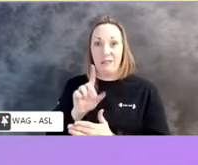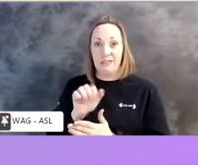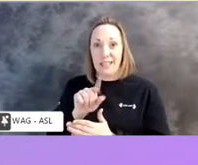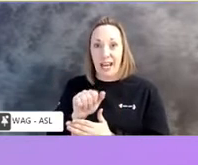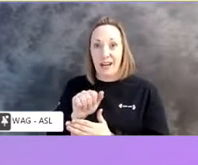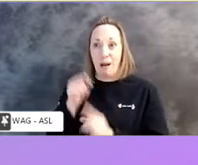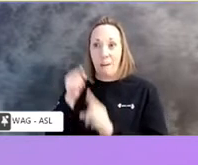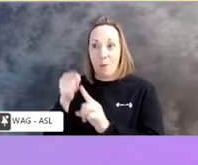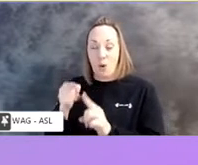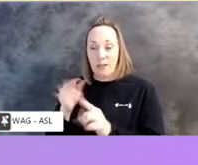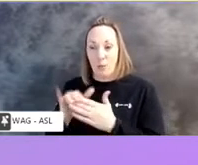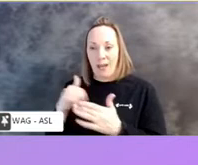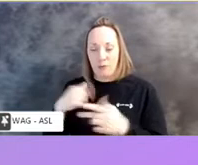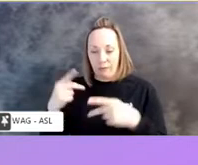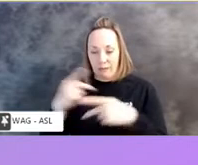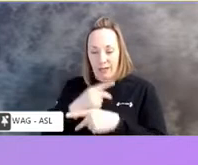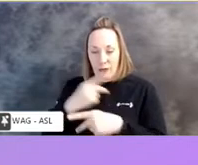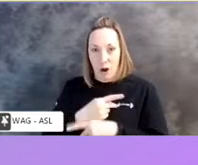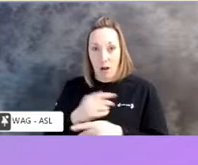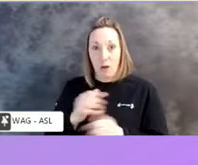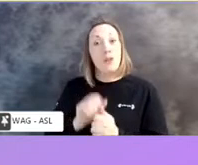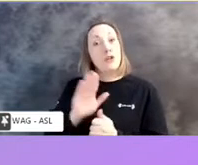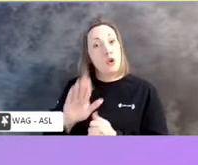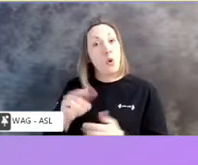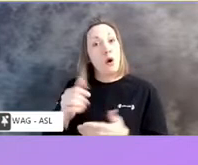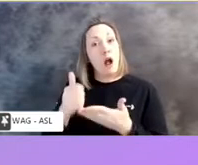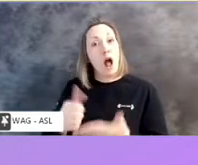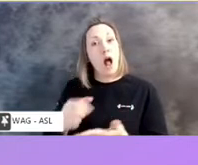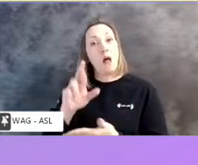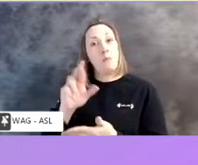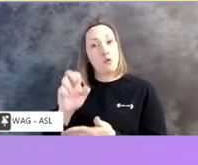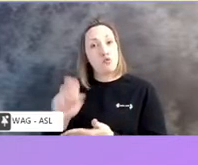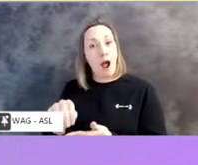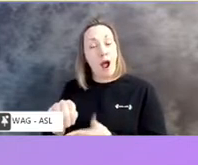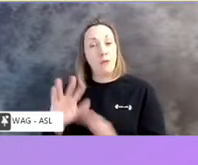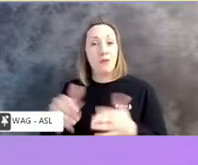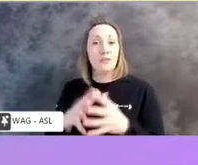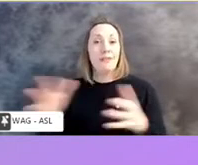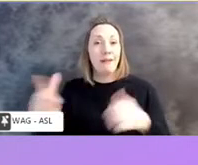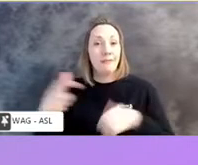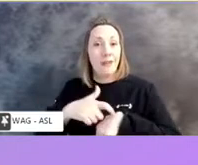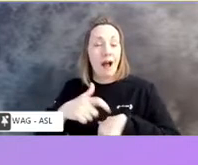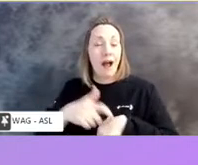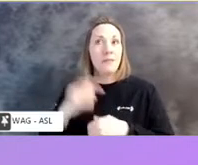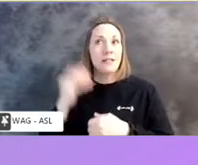on each website. Combine those by the hundreds of